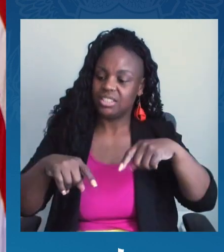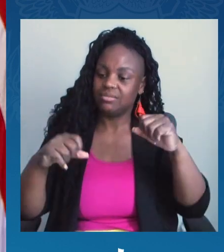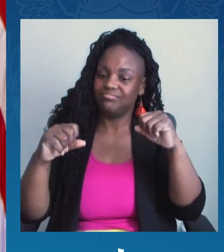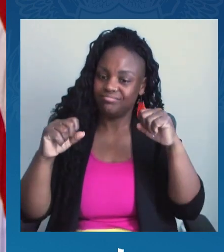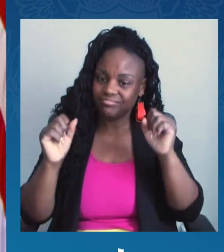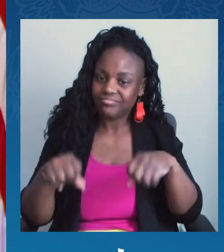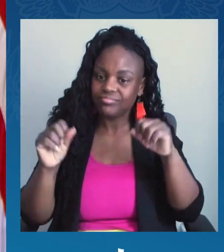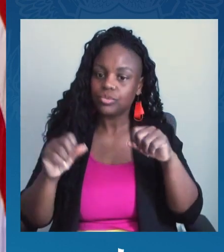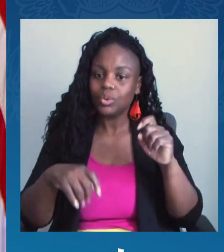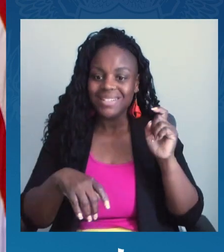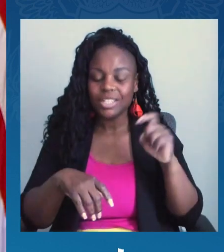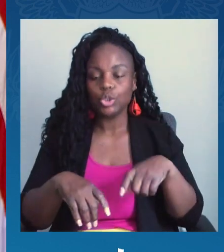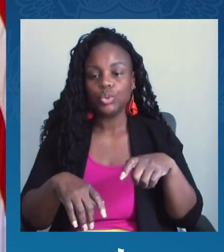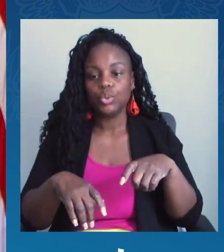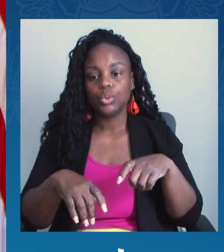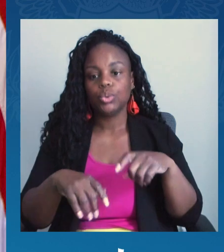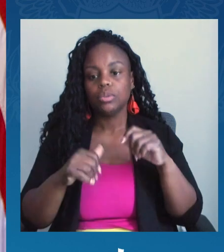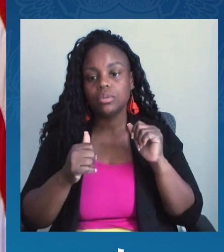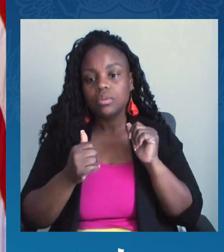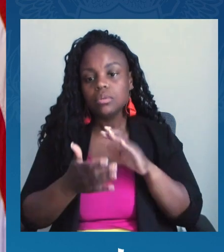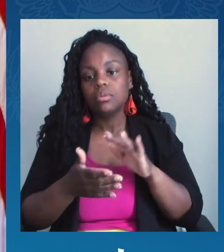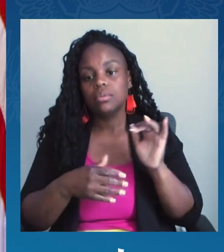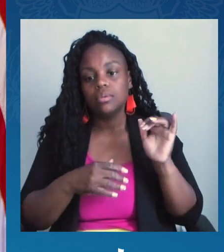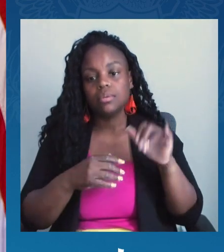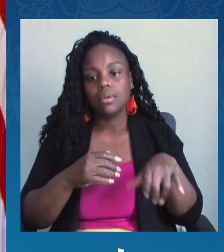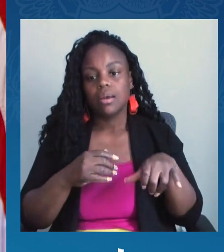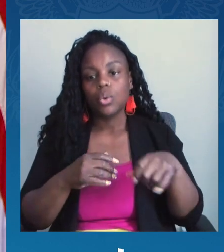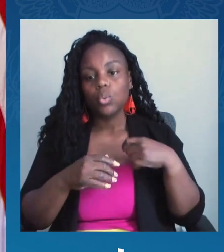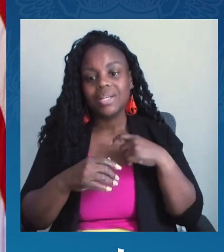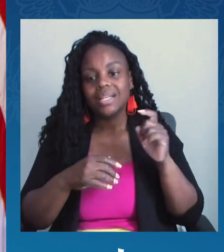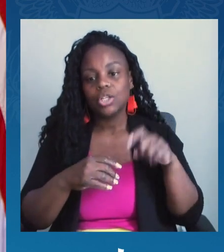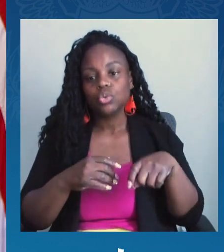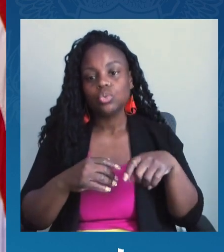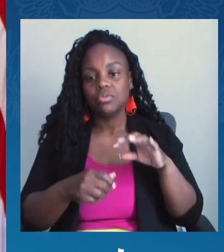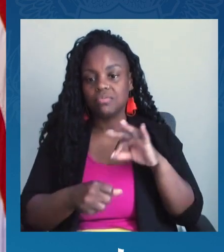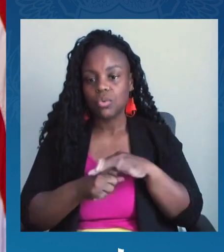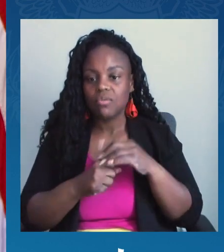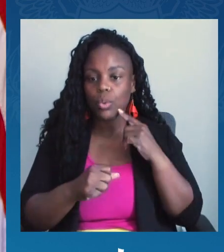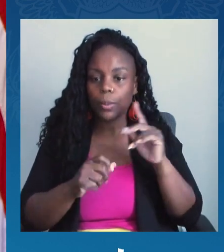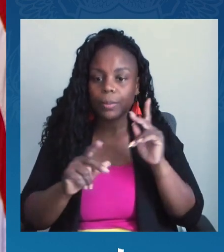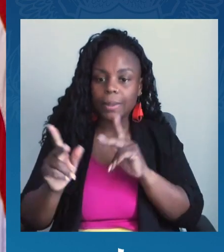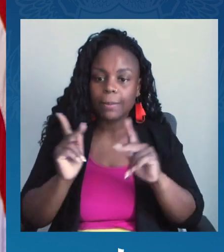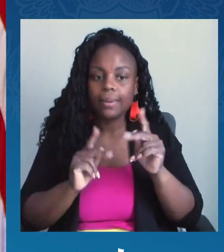and we have to elect people then in the next 109 days